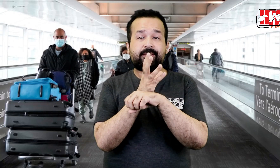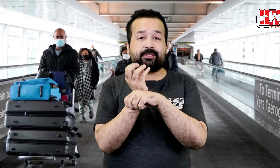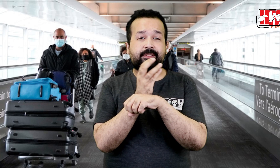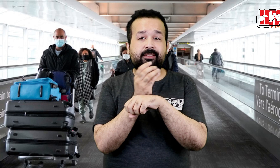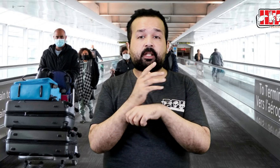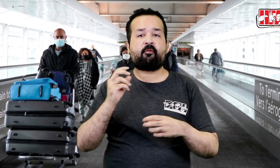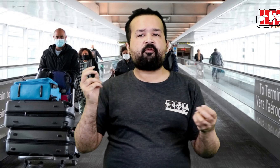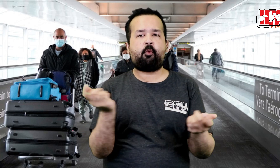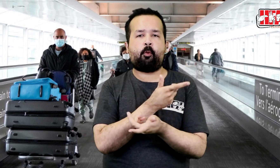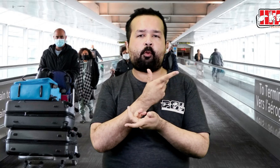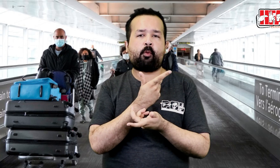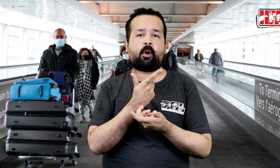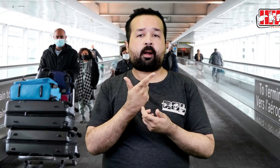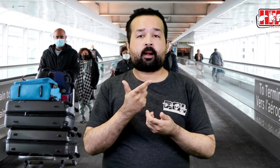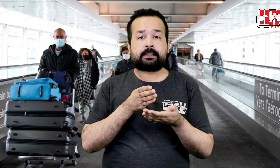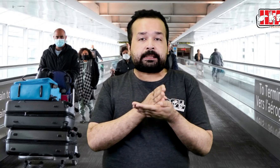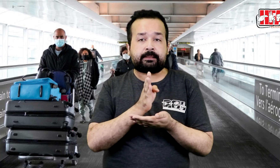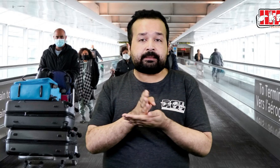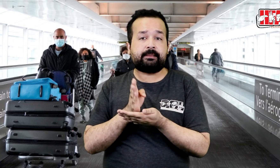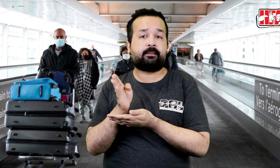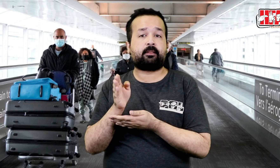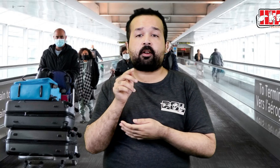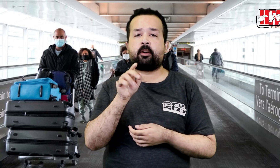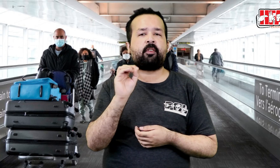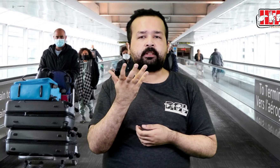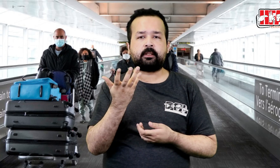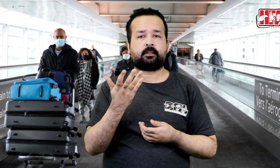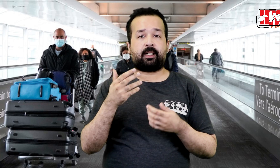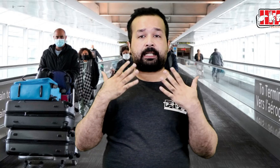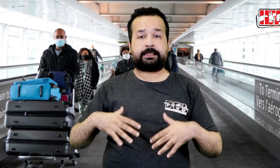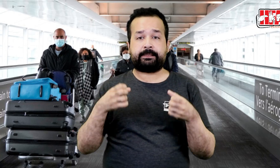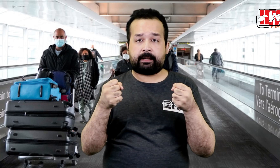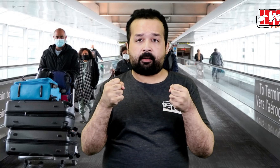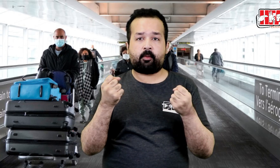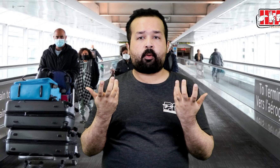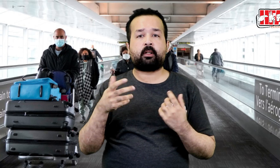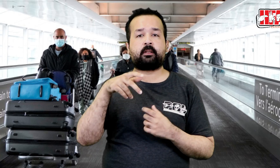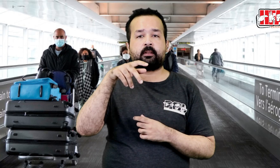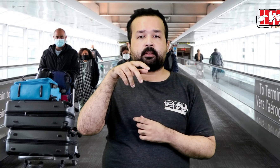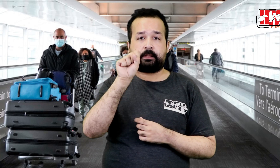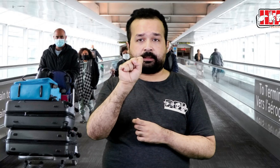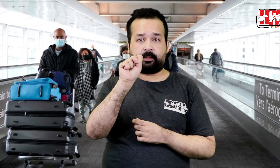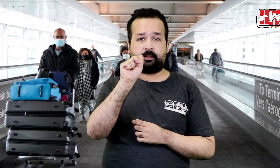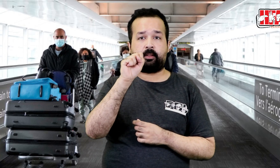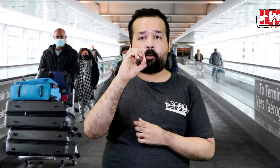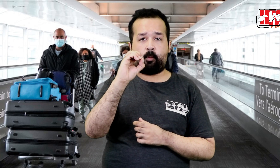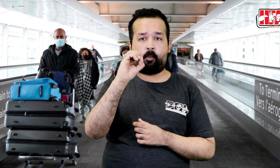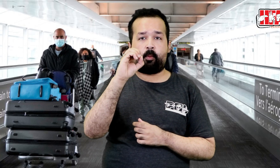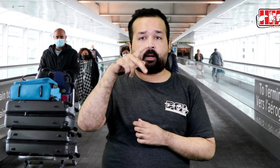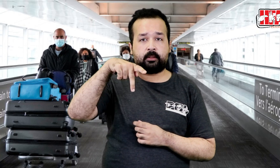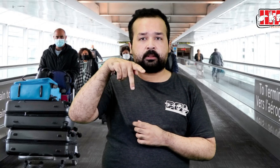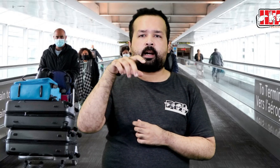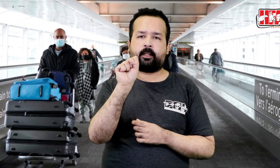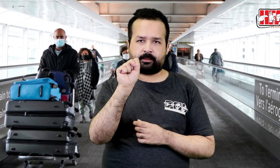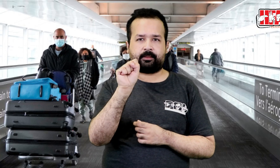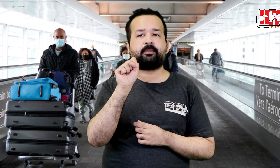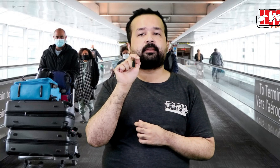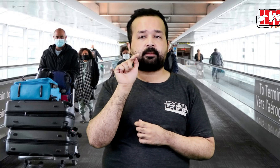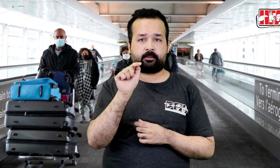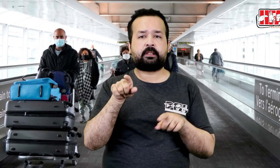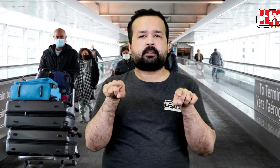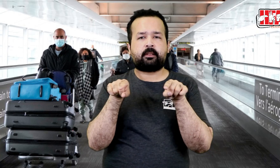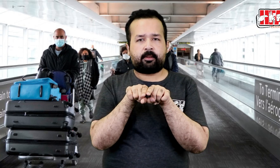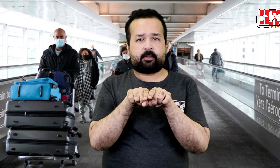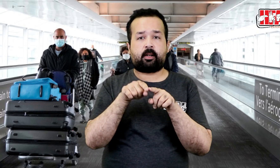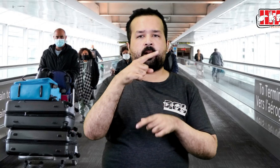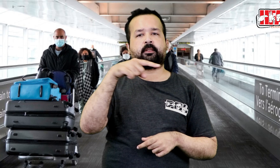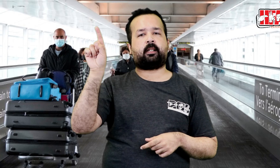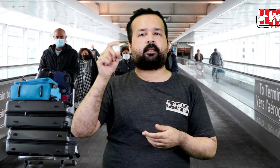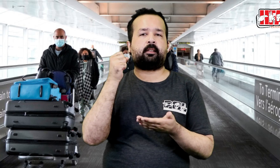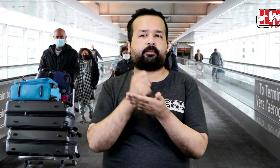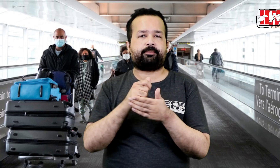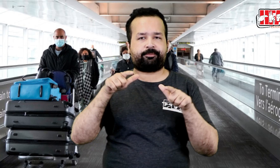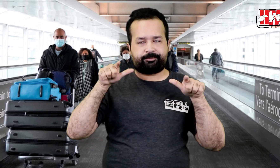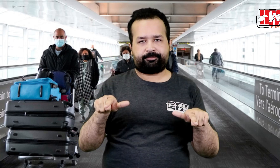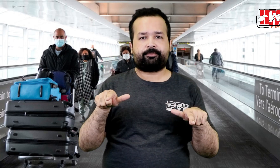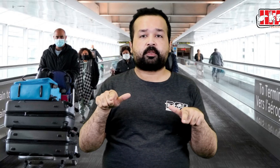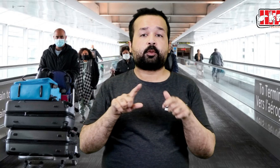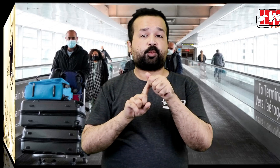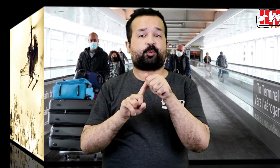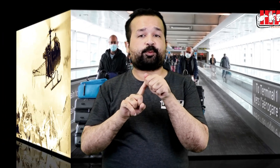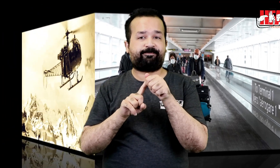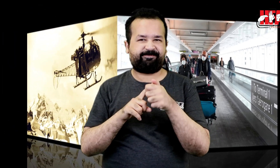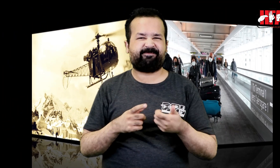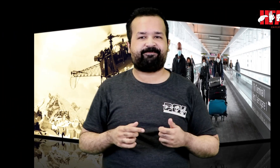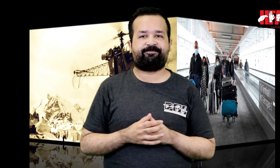In the case of Emergency Travel, a Certificate of exception along with a health Protocol will be mandatory.